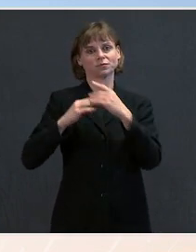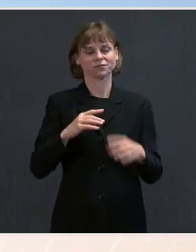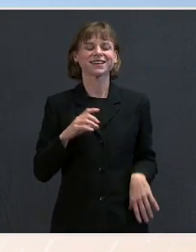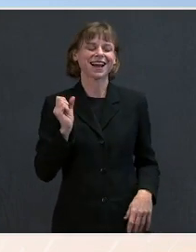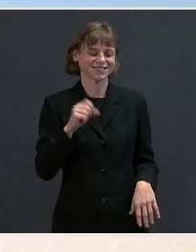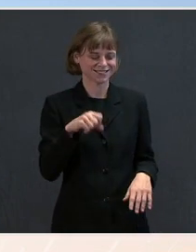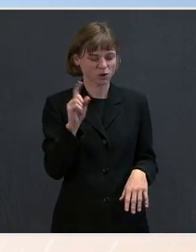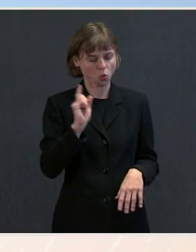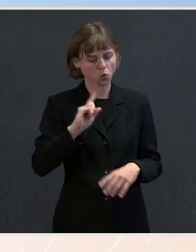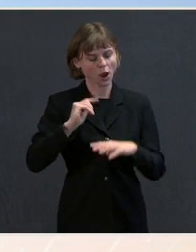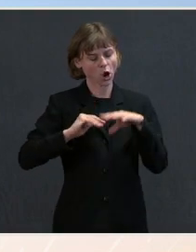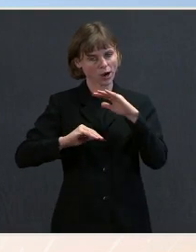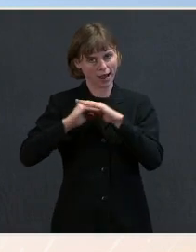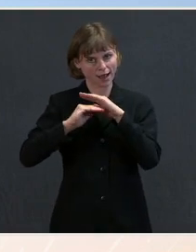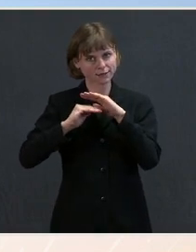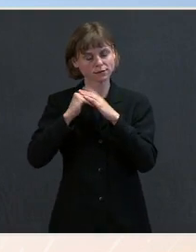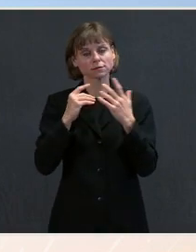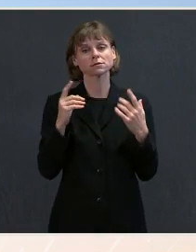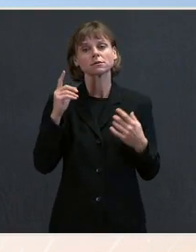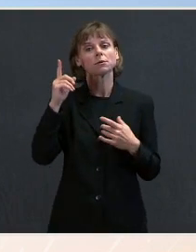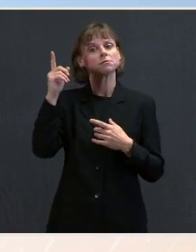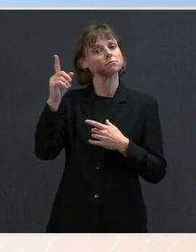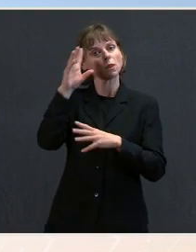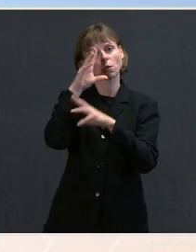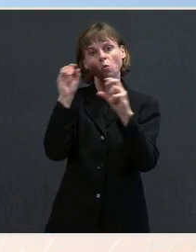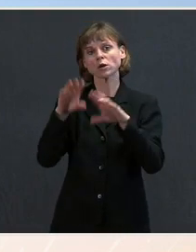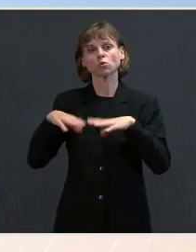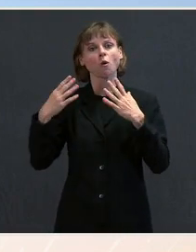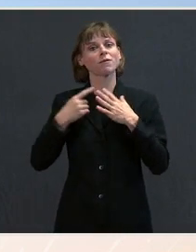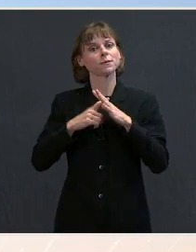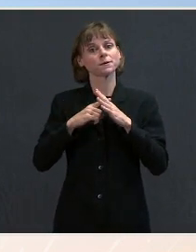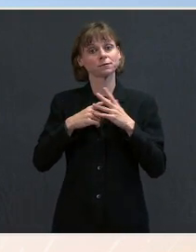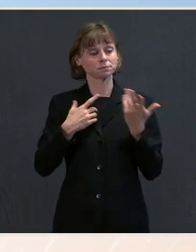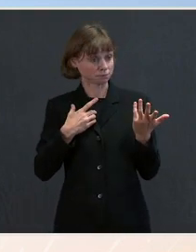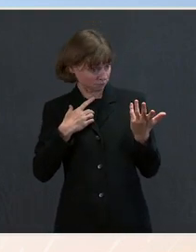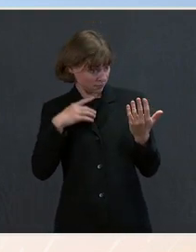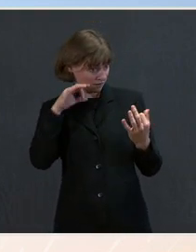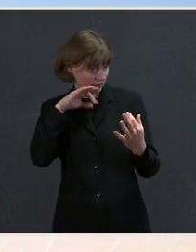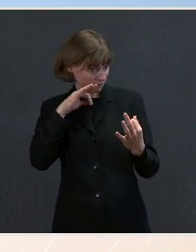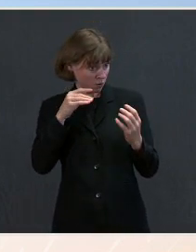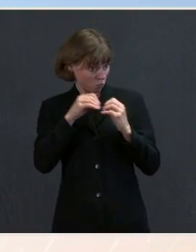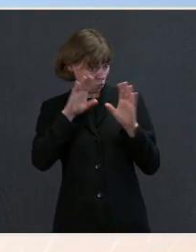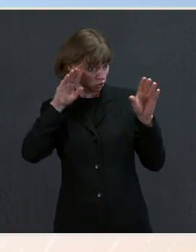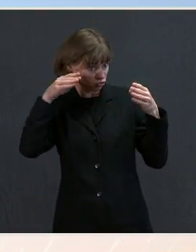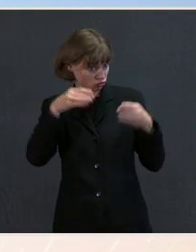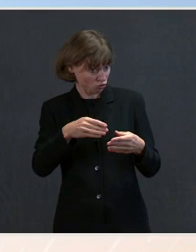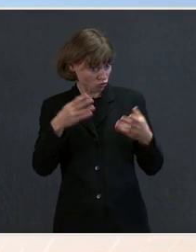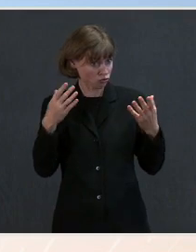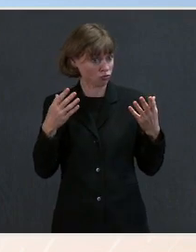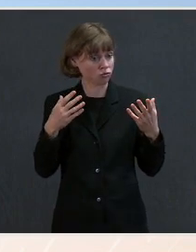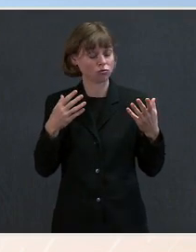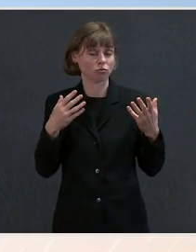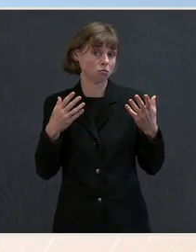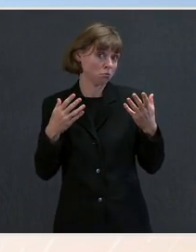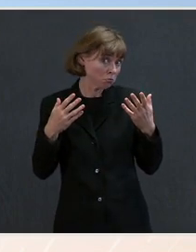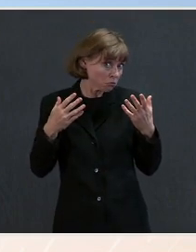And he has also been open from the beginning for those -- that being more targeted and for there to be a steeper --